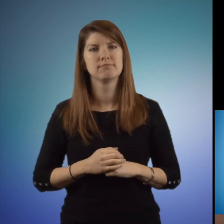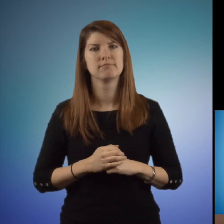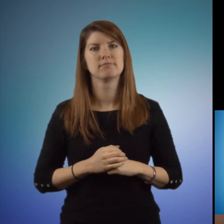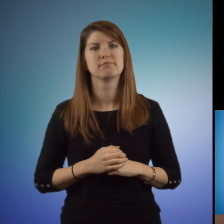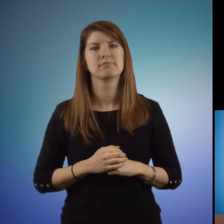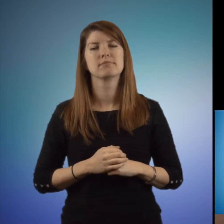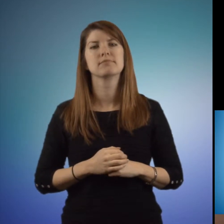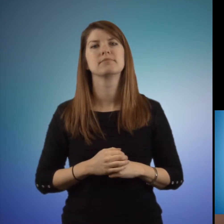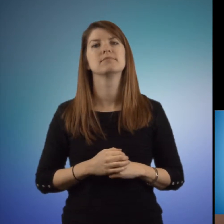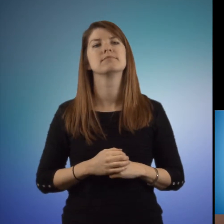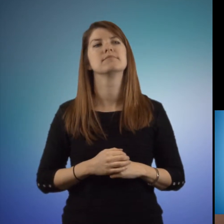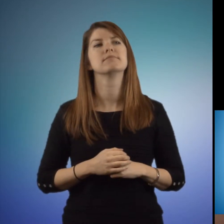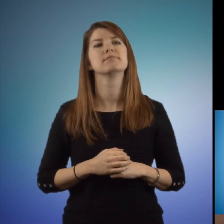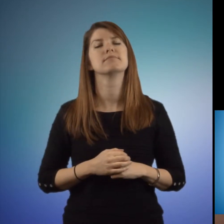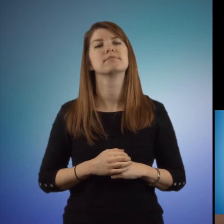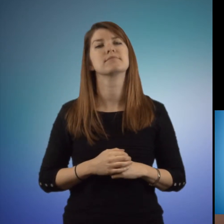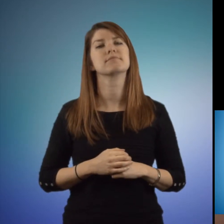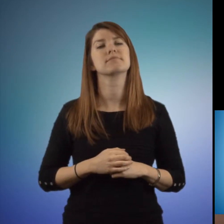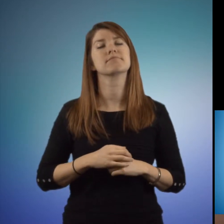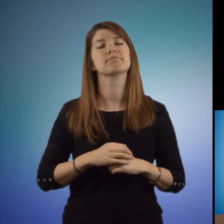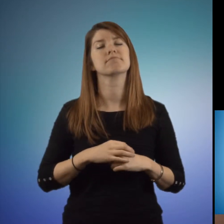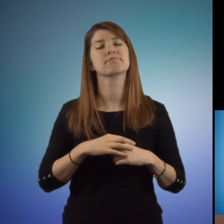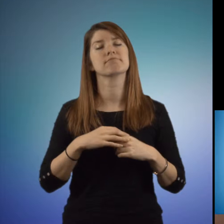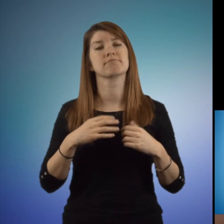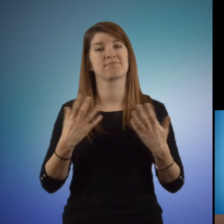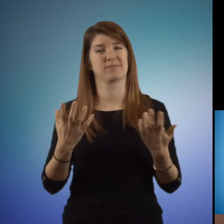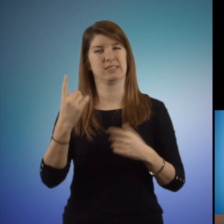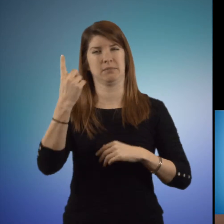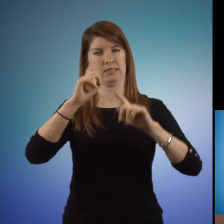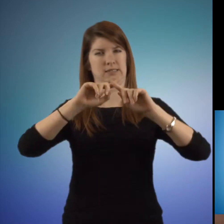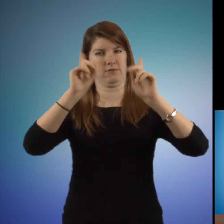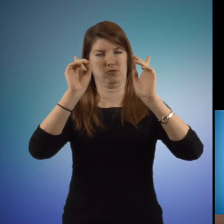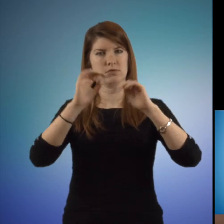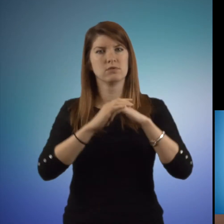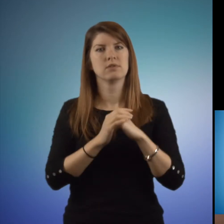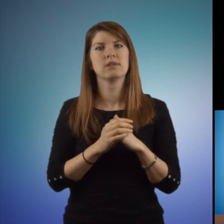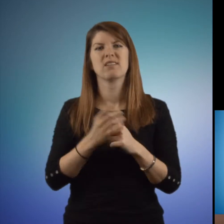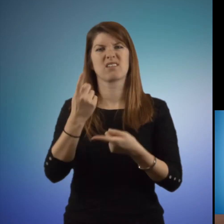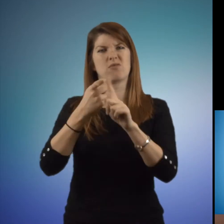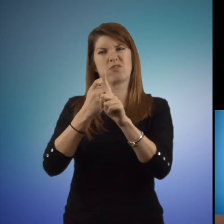Something that's different, and this comes out of a brand new interpretation